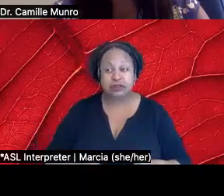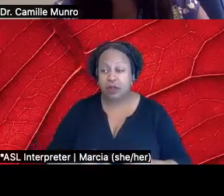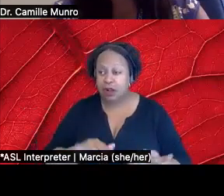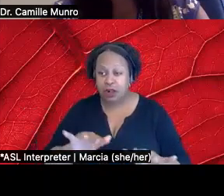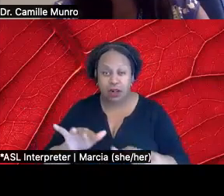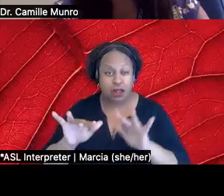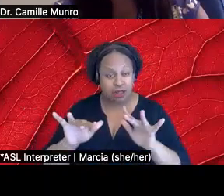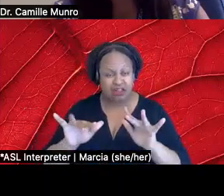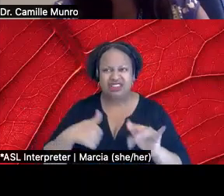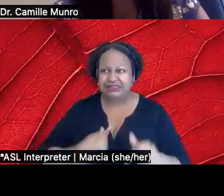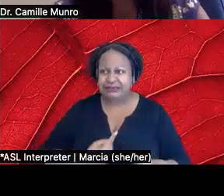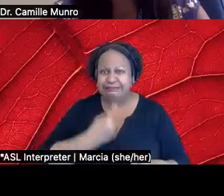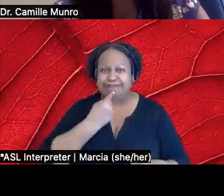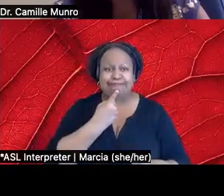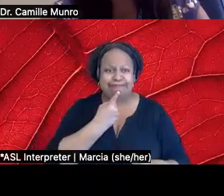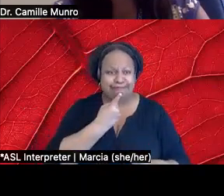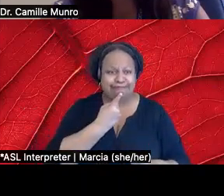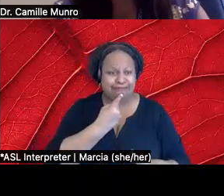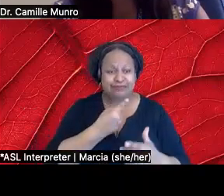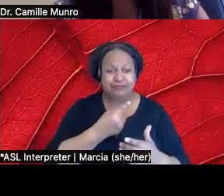neither of these programs really had anybody,